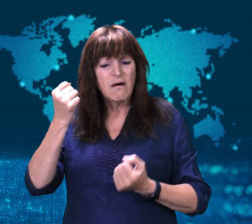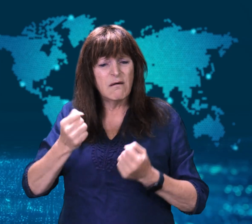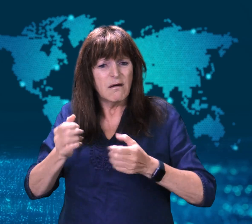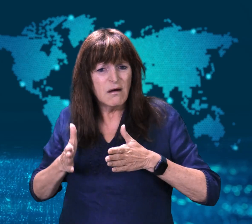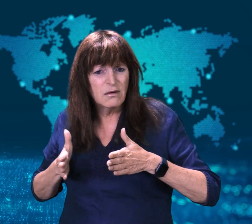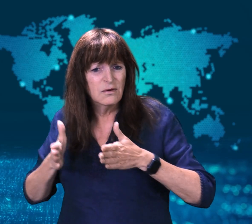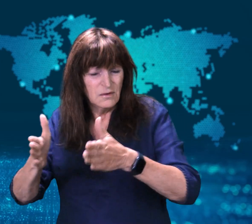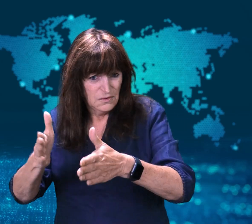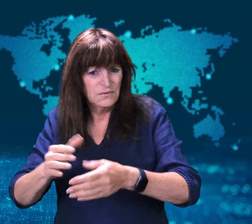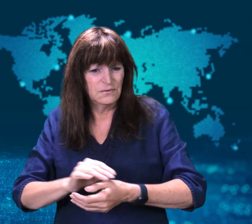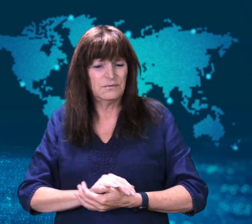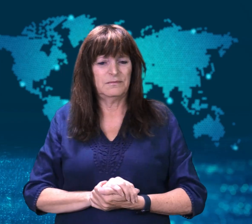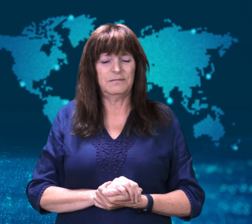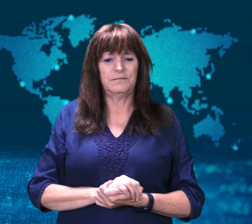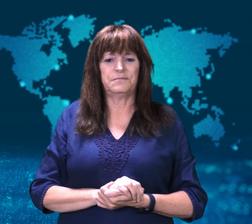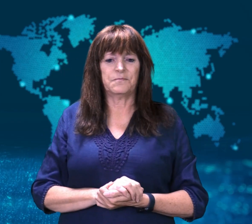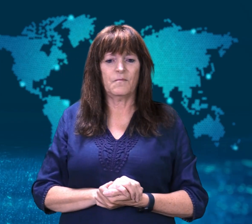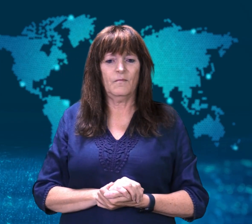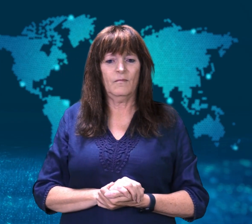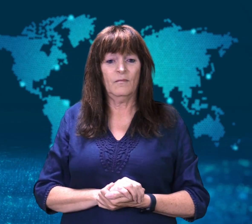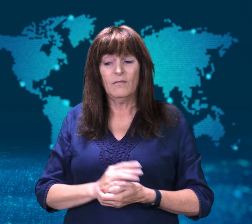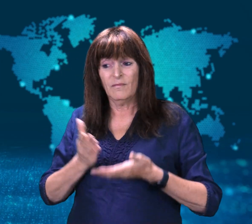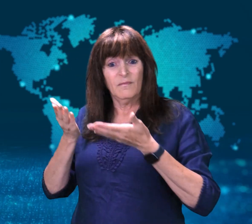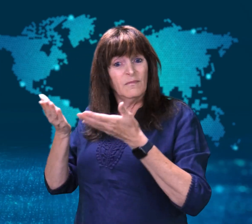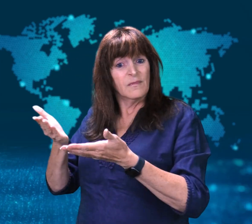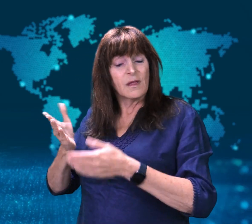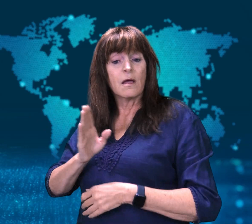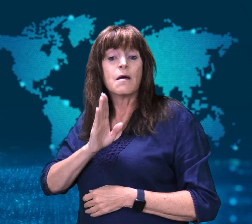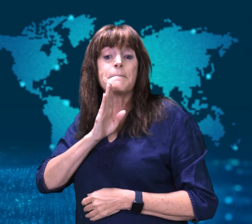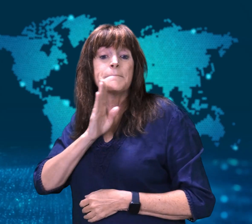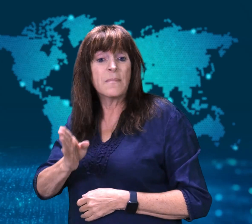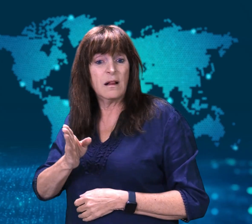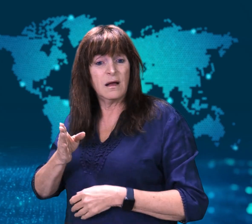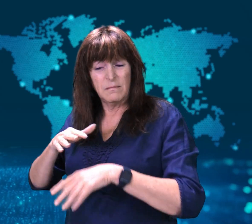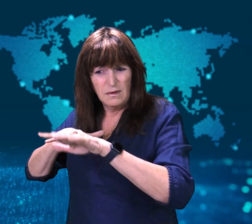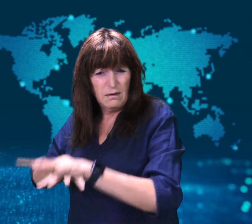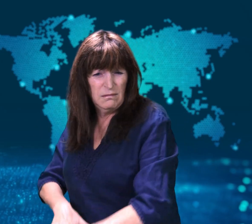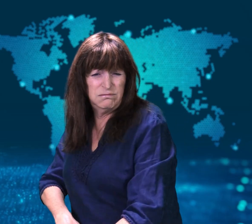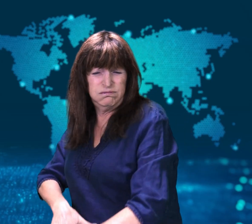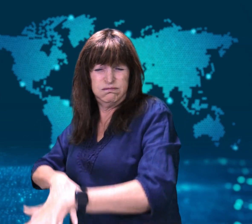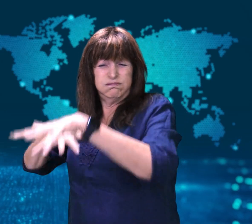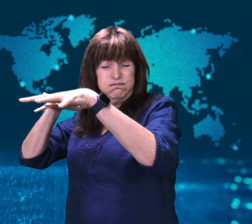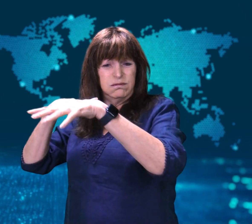floods destroyed train lines and roads.